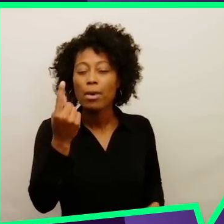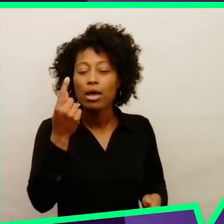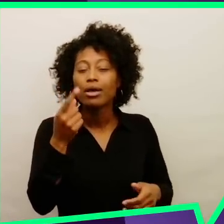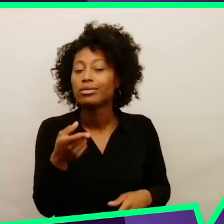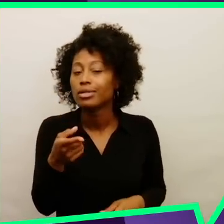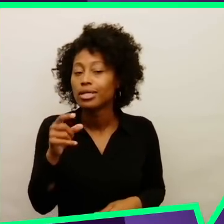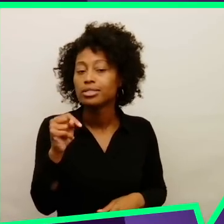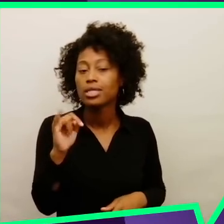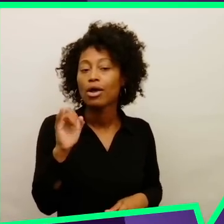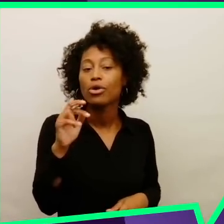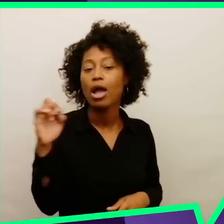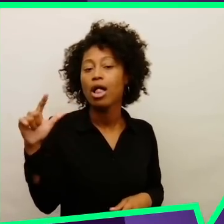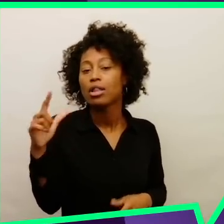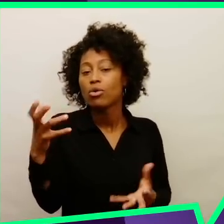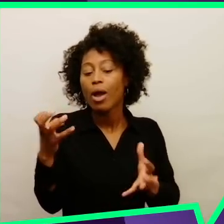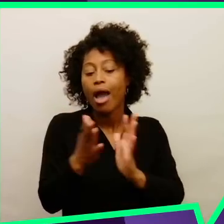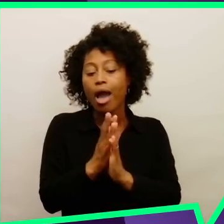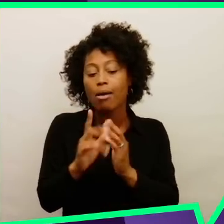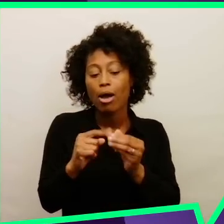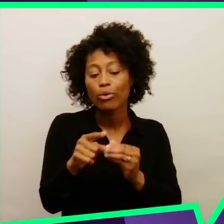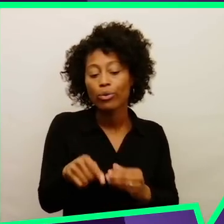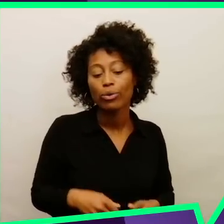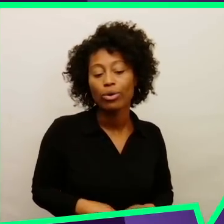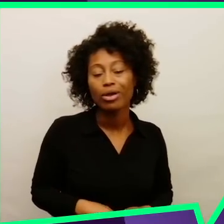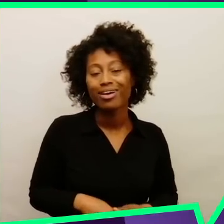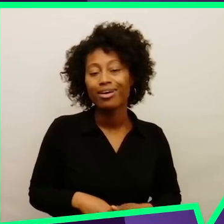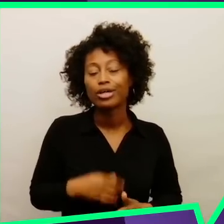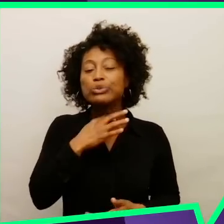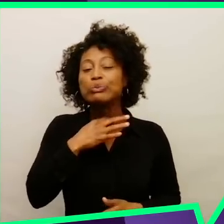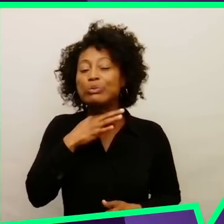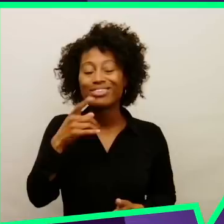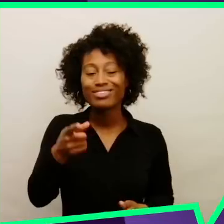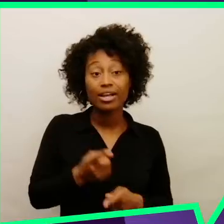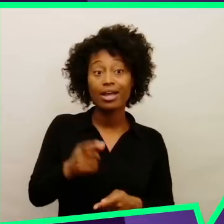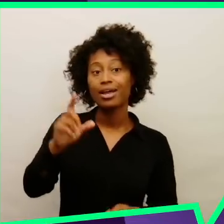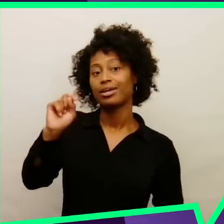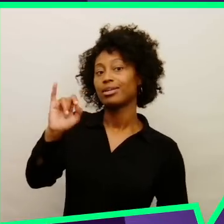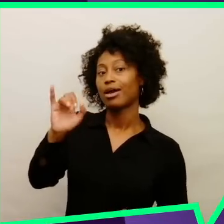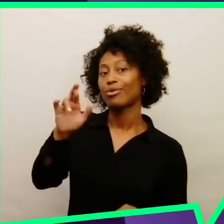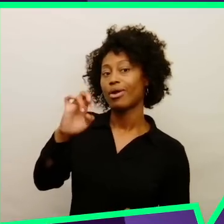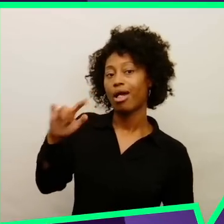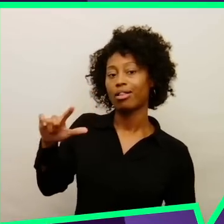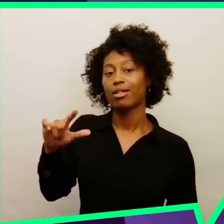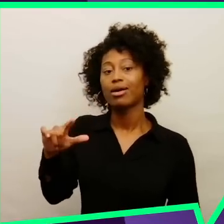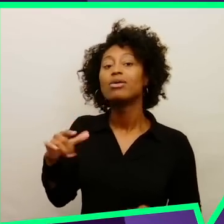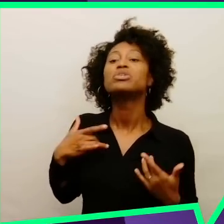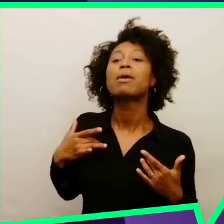that he wants to ask. He's curious about. Yeah, Tirrell. I see that artwork in the back. Yeah, what's up?